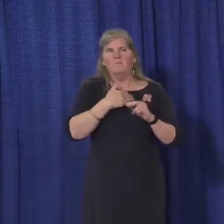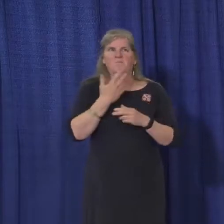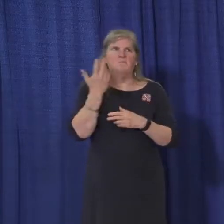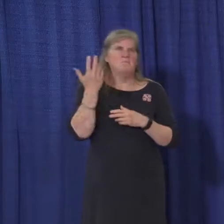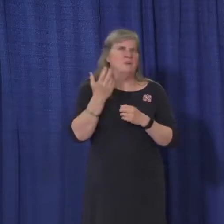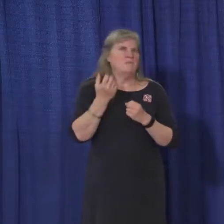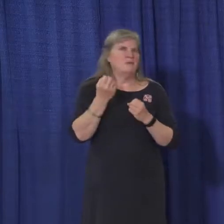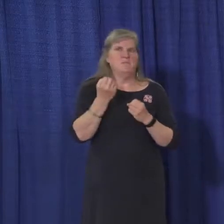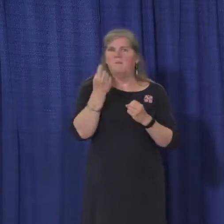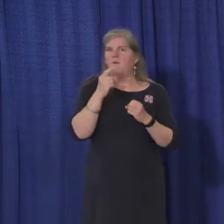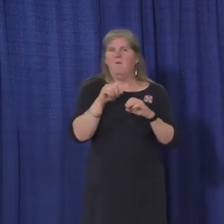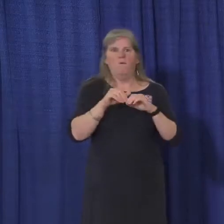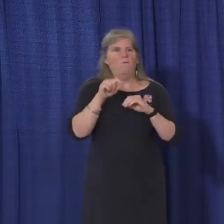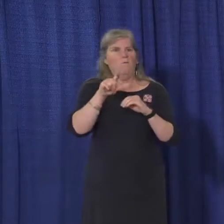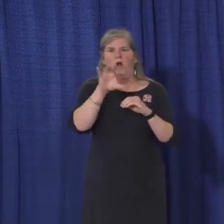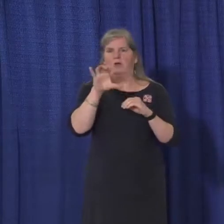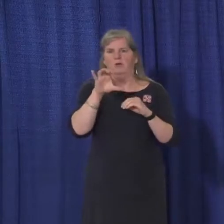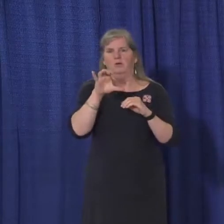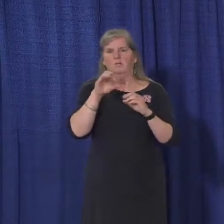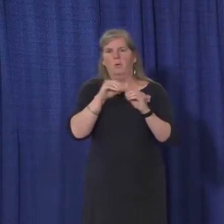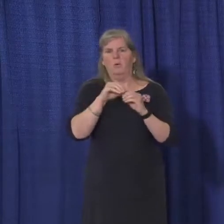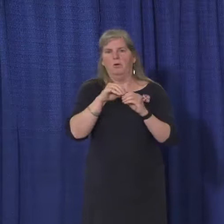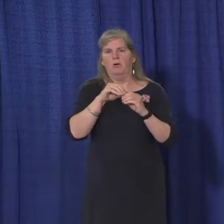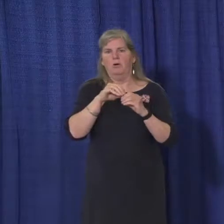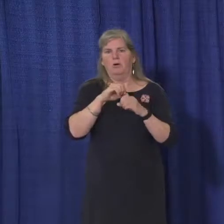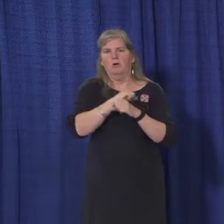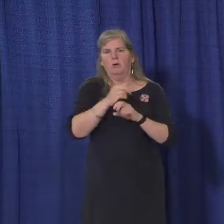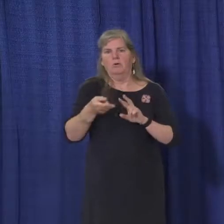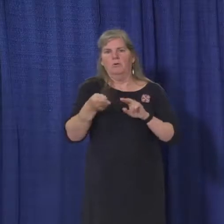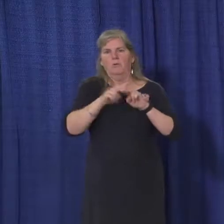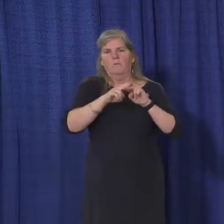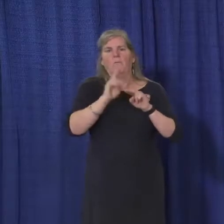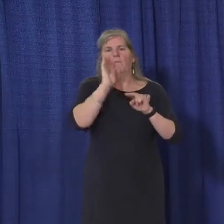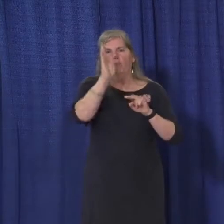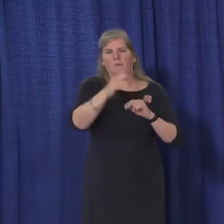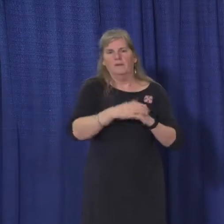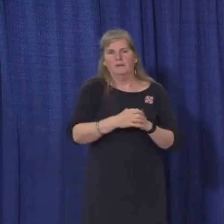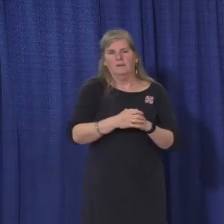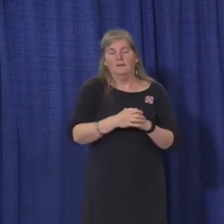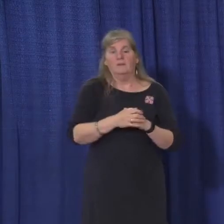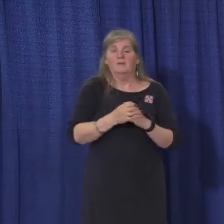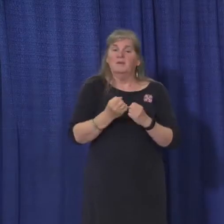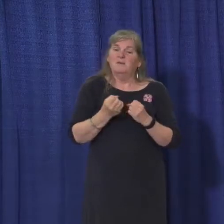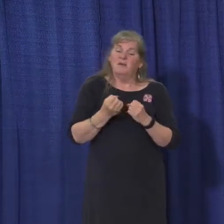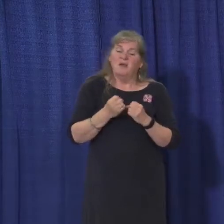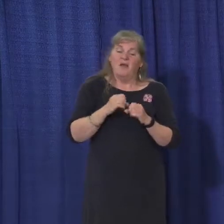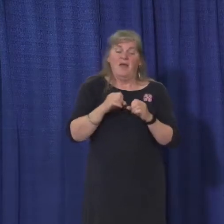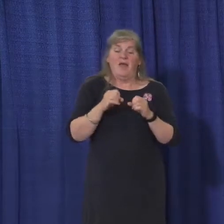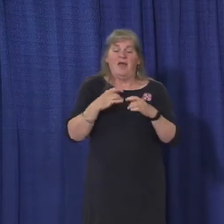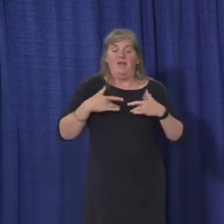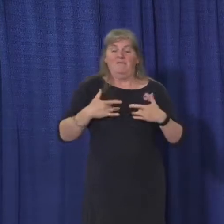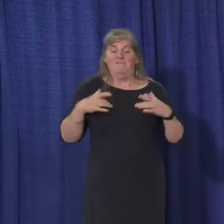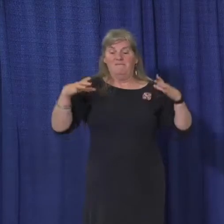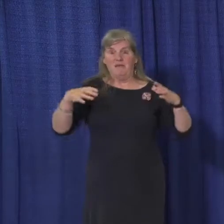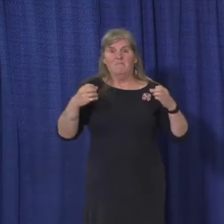likely number in the dozens and may reach hundreds. Because they involve many people